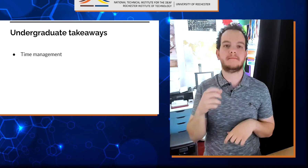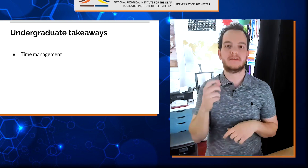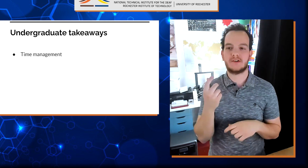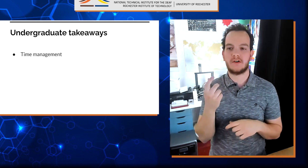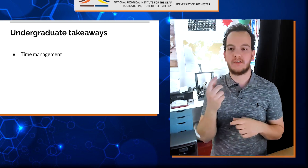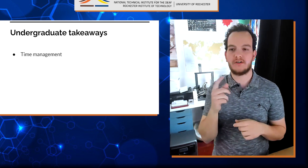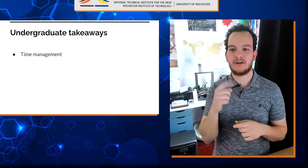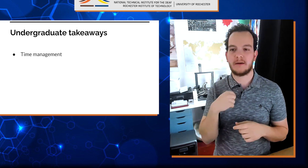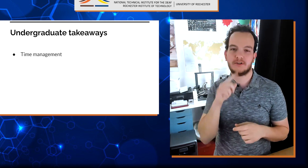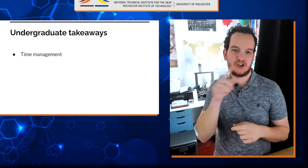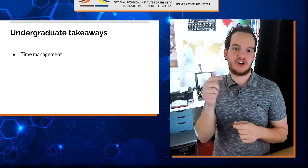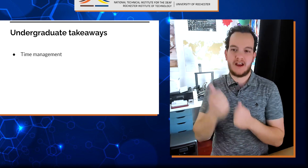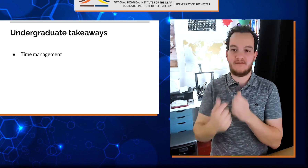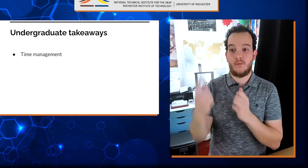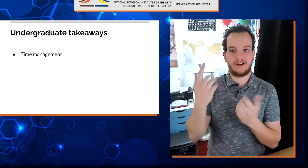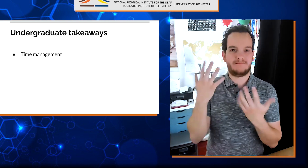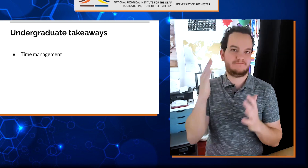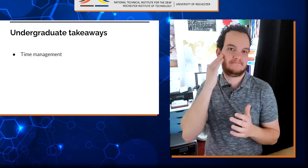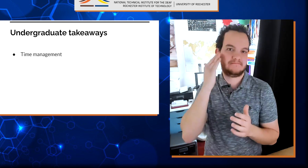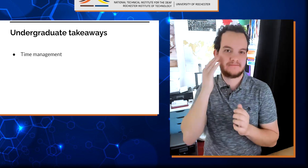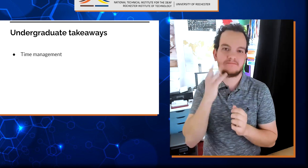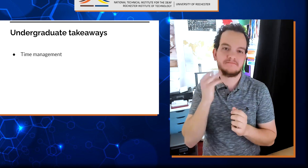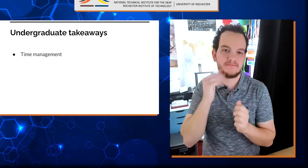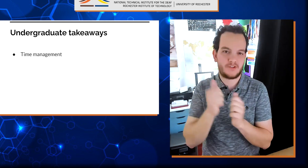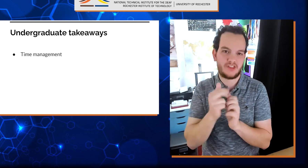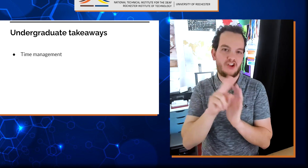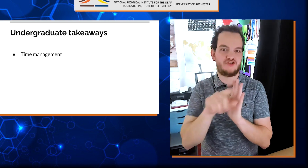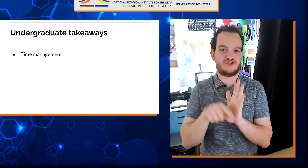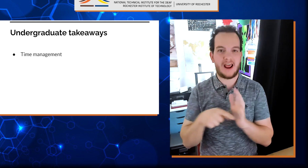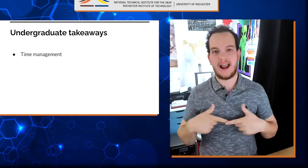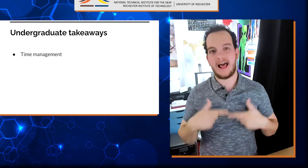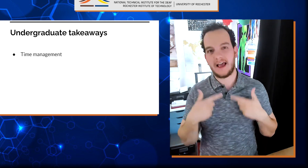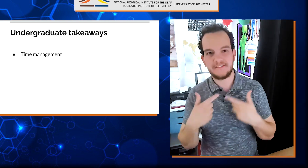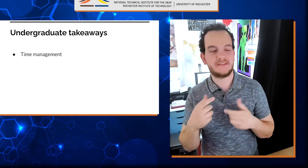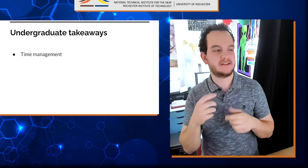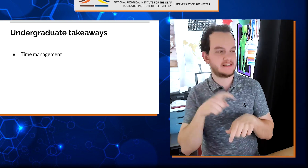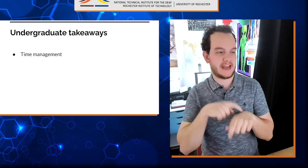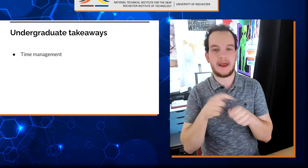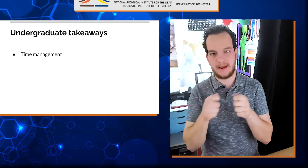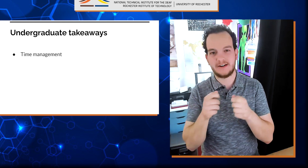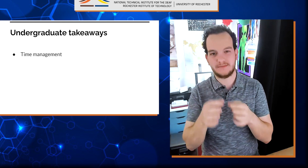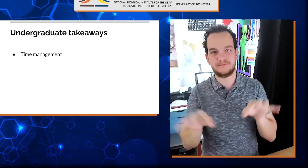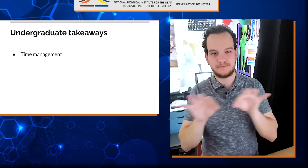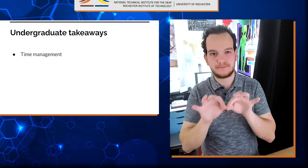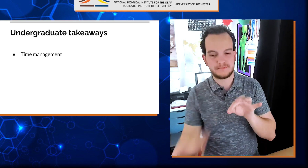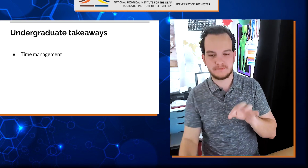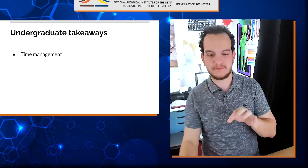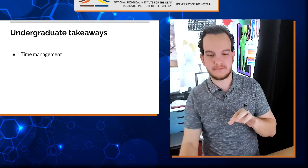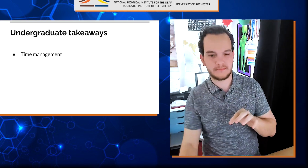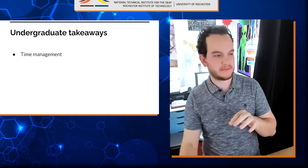Looks like we have a good mixed audience today. So all of you, I think, are pretty experienced